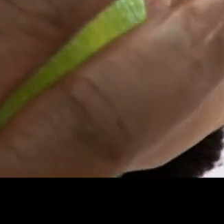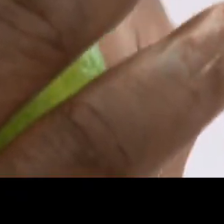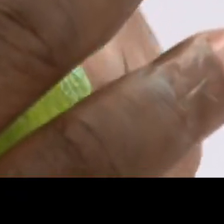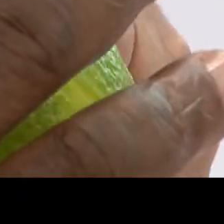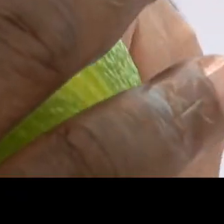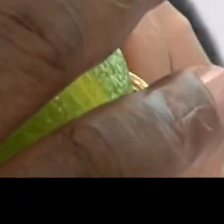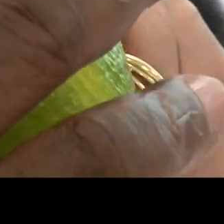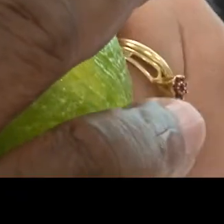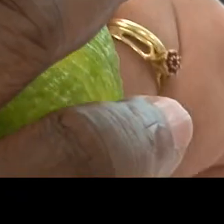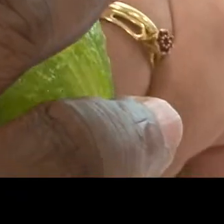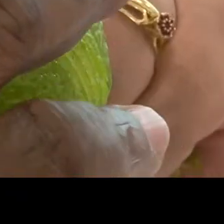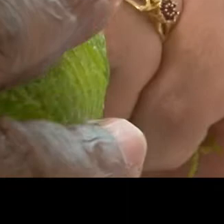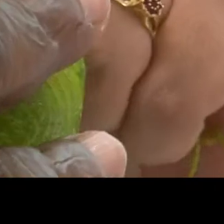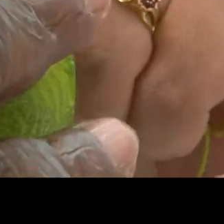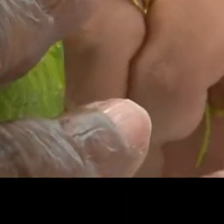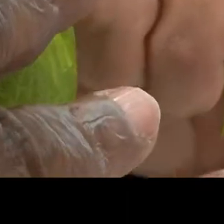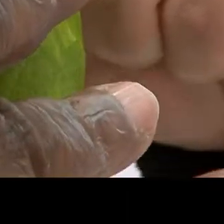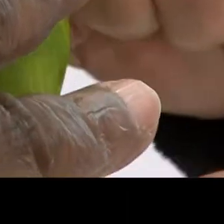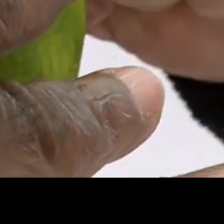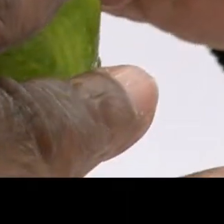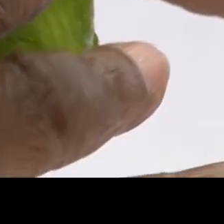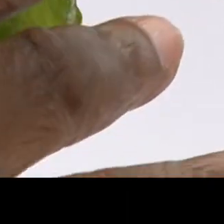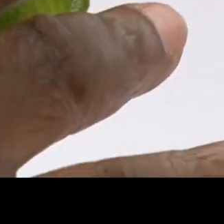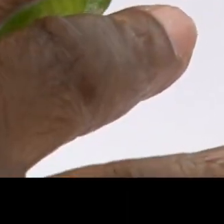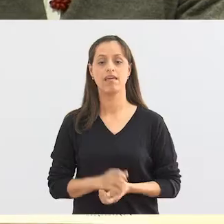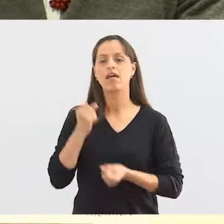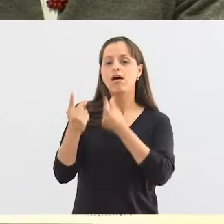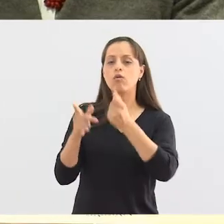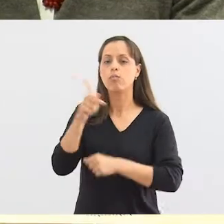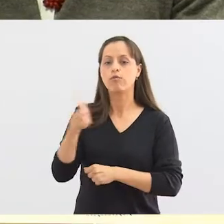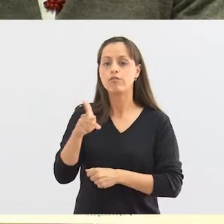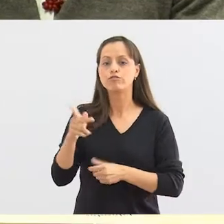"Hey, guys, all these lines that are on the board I am also drawing them on the lemon."